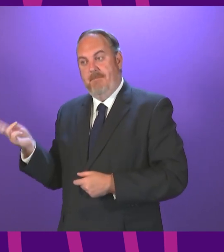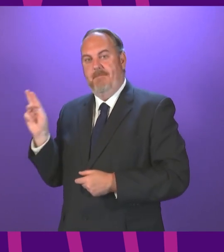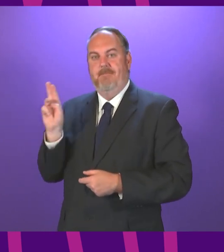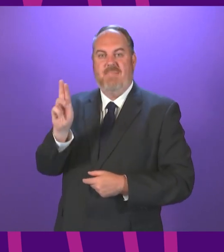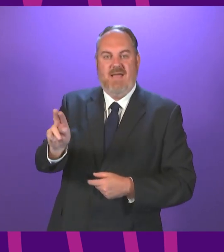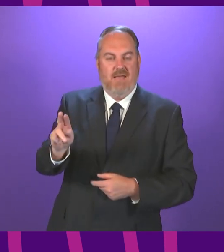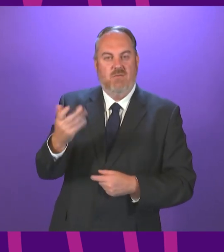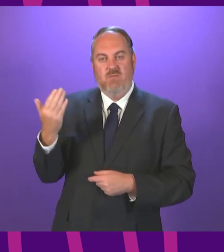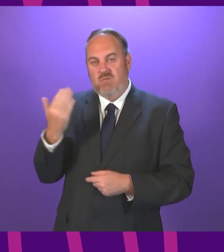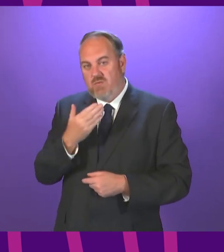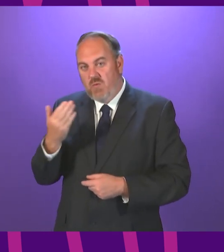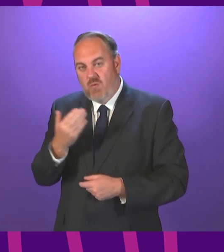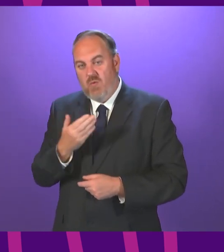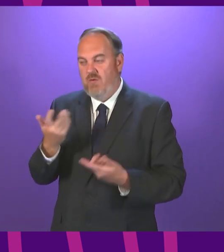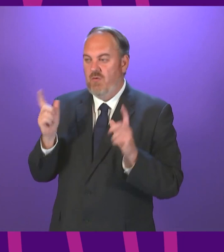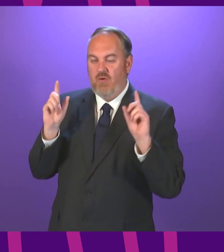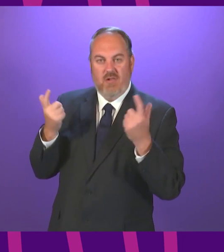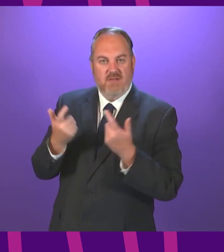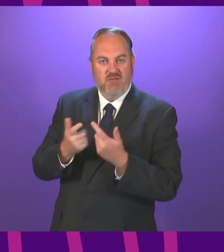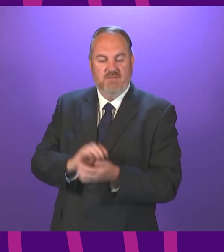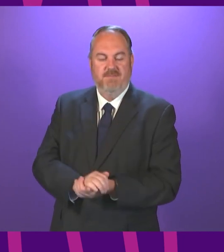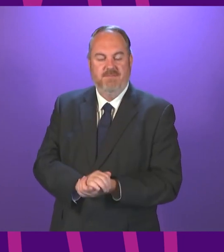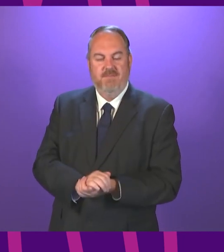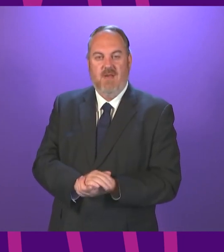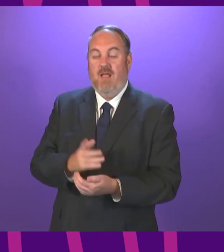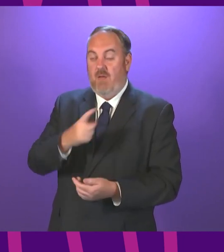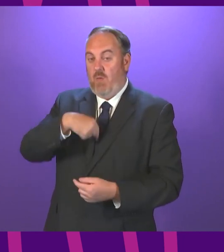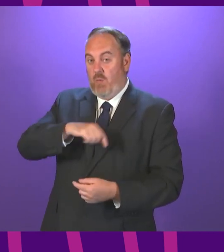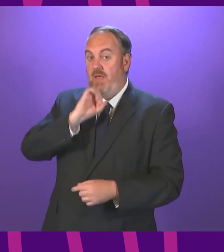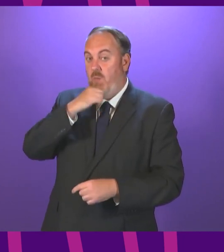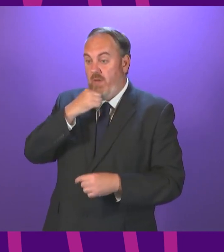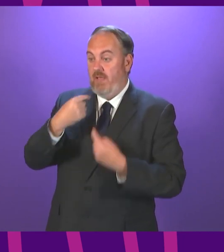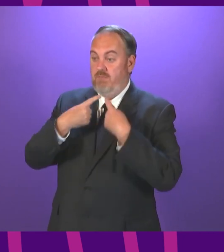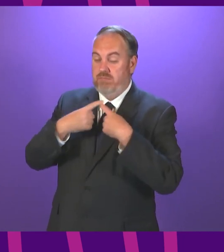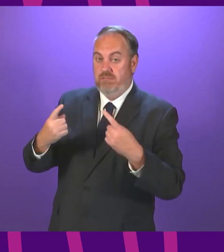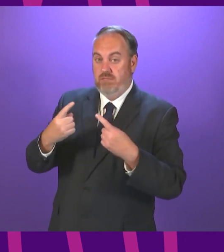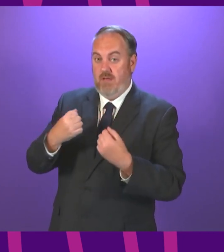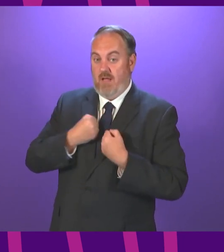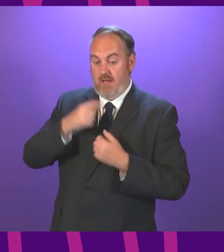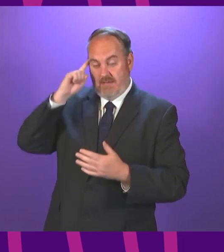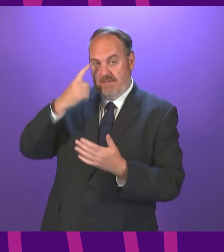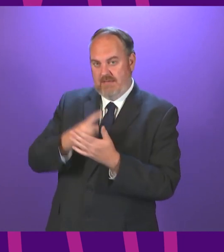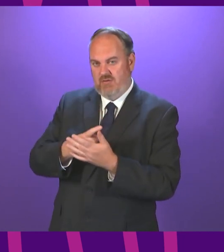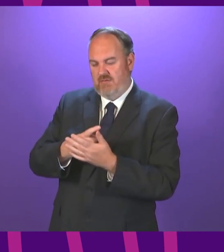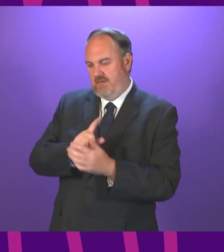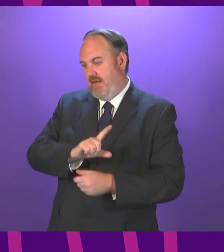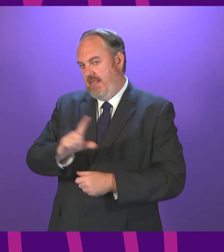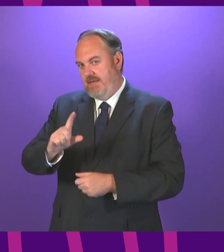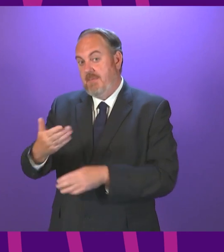positive cases. We will set out our conclusions on that well in advance of the new term. We are, of course, still waiting for advice from the Joint Committee on Vaccination and Immunisation on